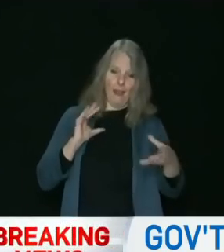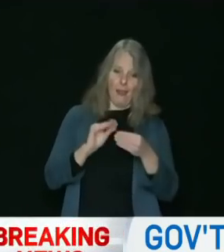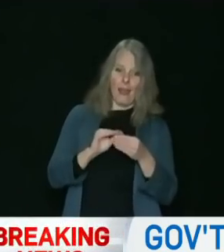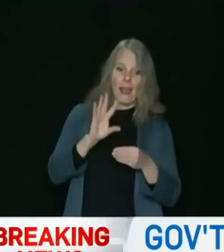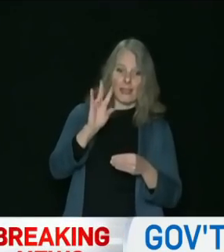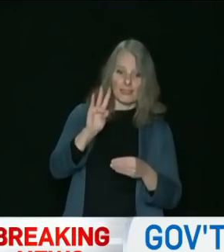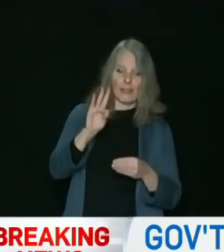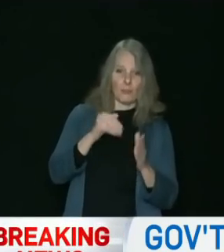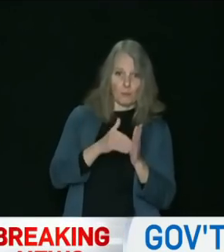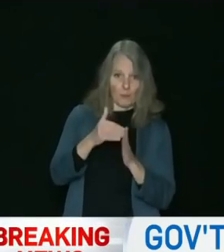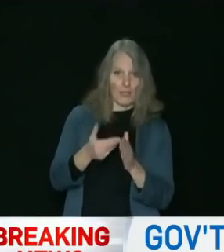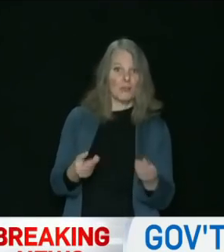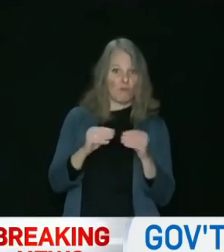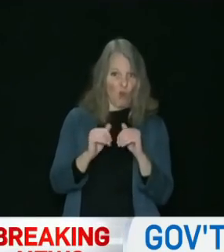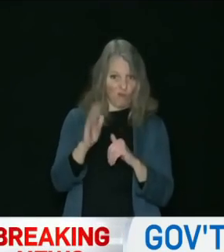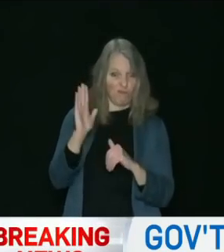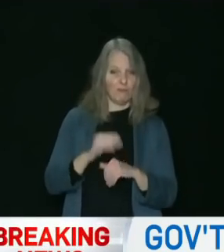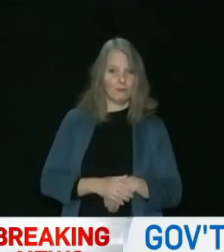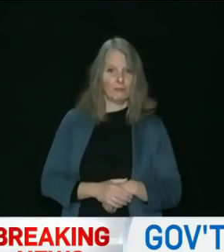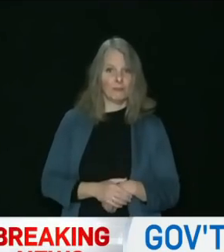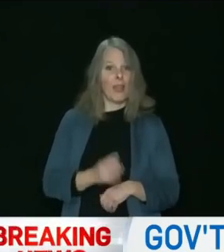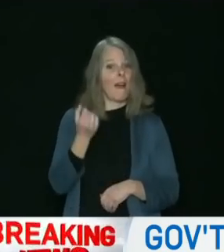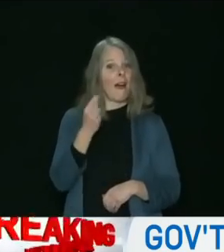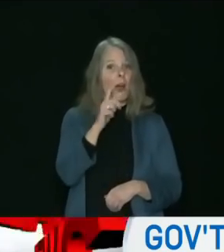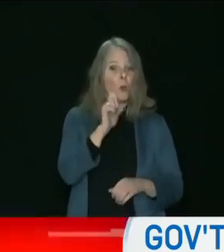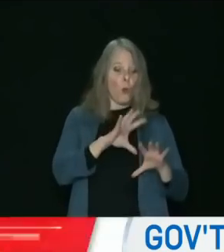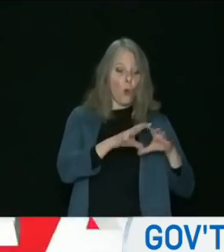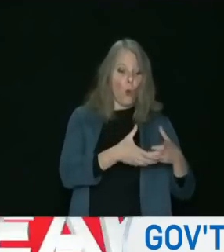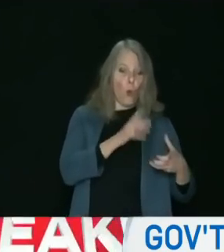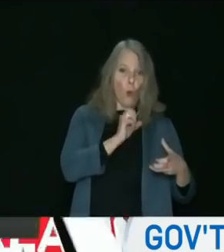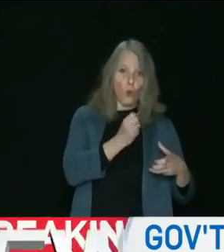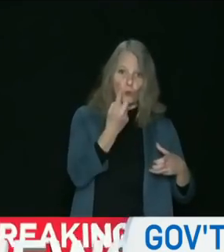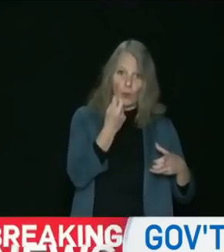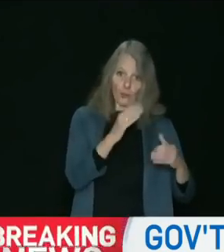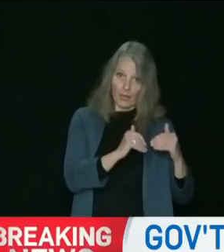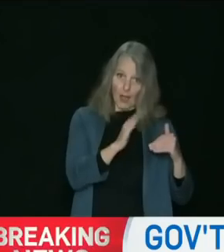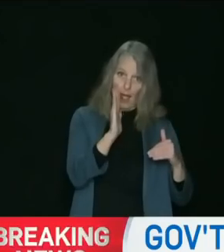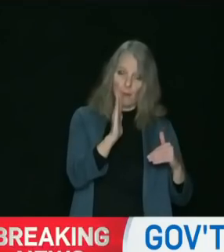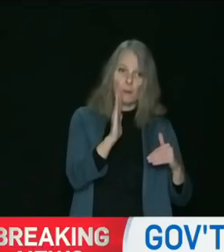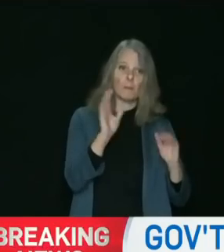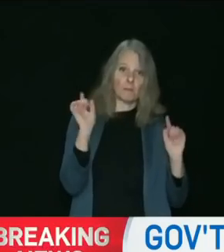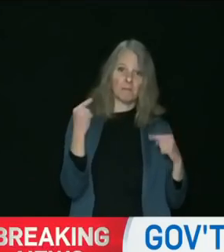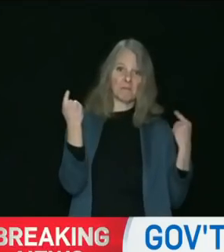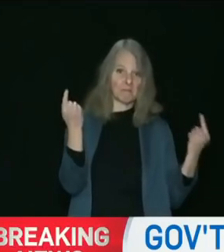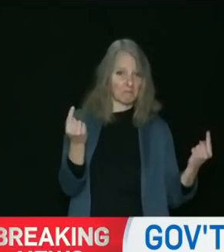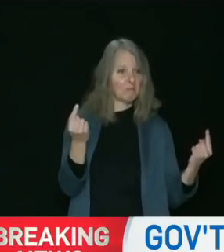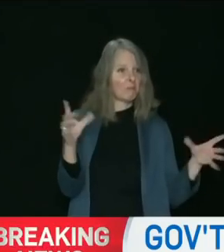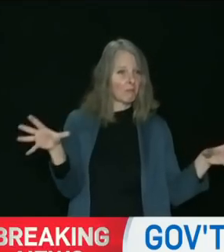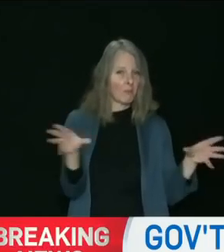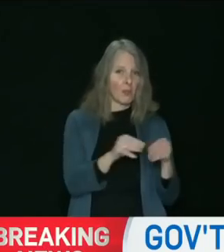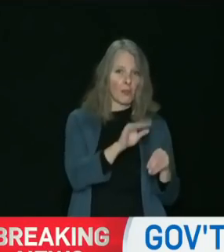ADMINISTERED IN CANADA SINCE THE START OF THE VACCINATION IN